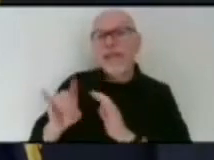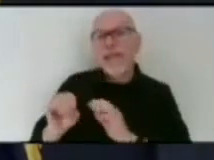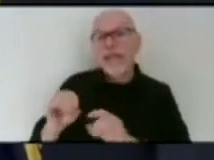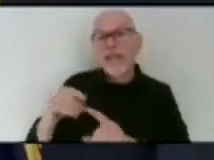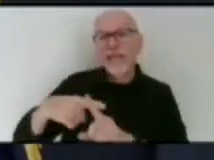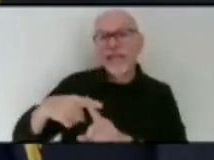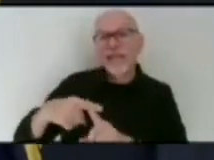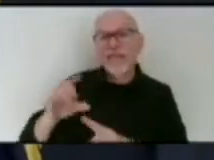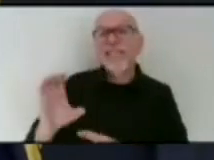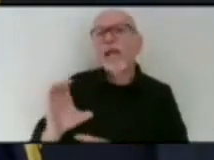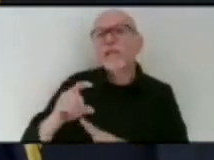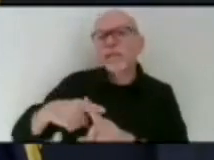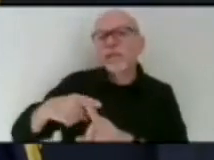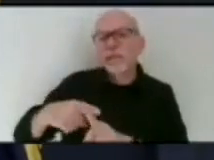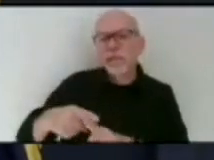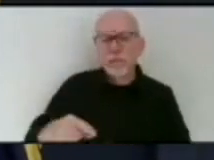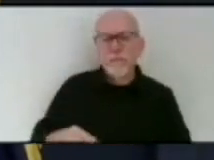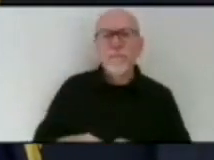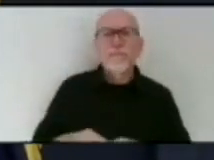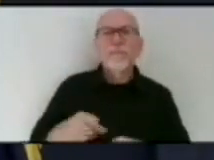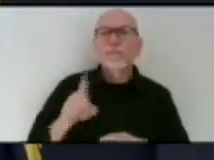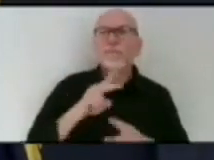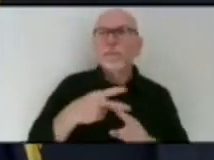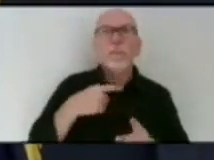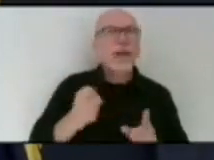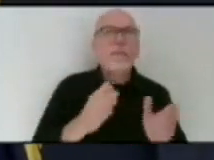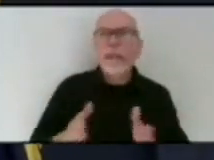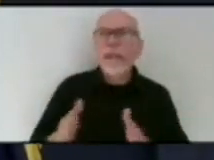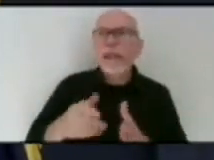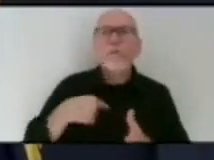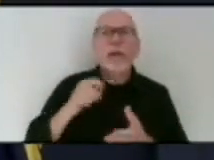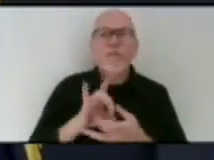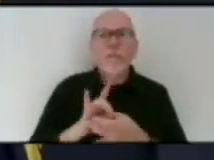This requires planning and coordination. We're actively working with hospitals